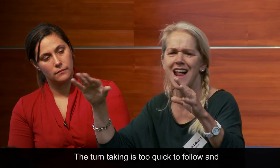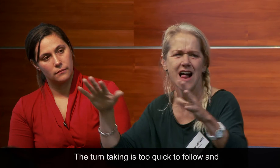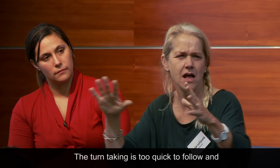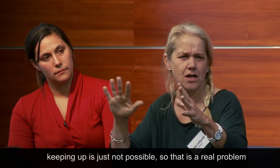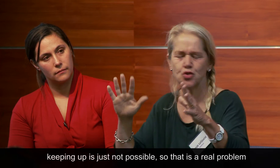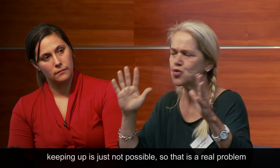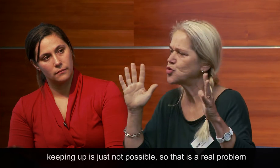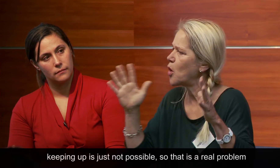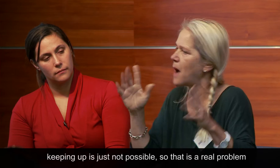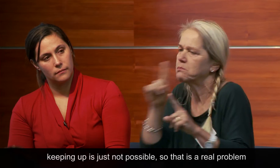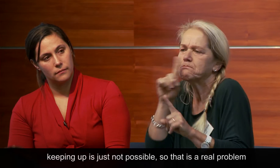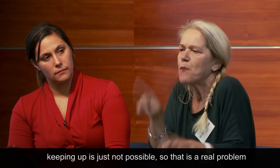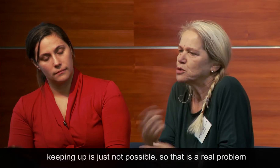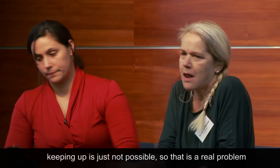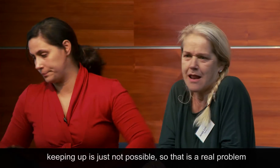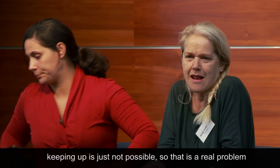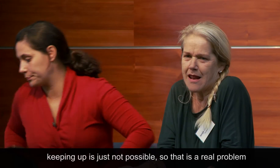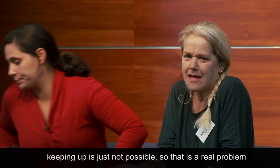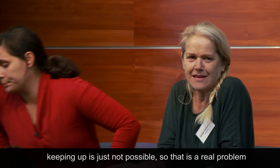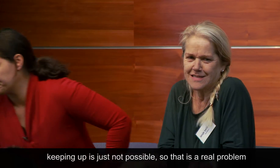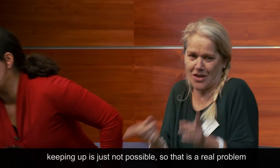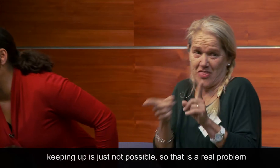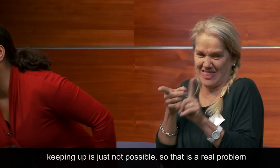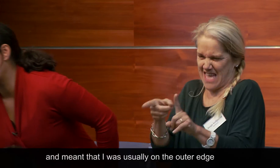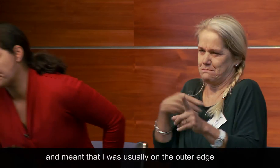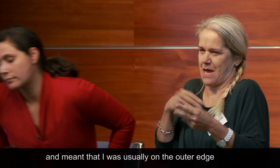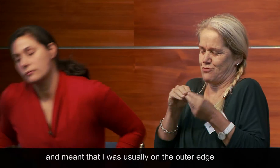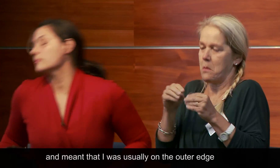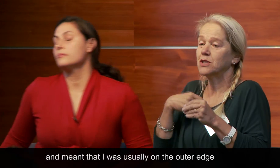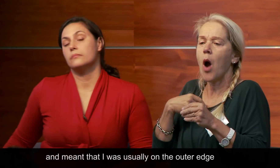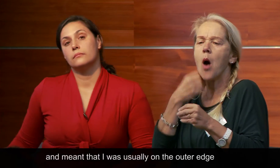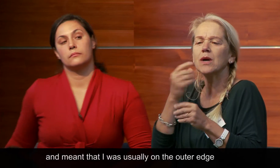and keeping up is just not possible. So that is a real problem and meant that I was usually